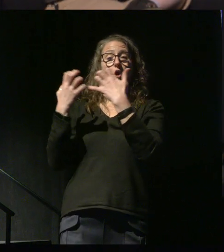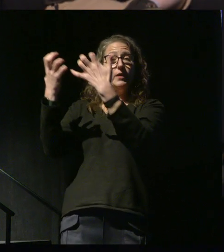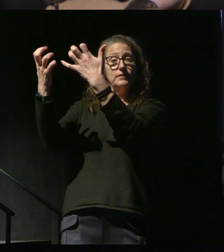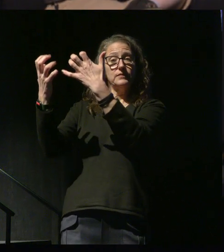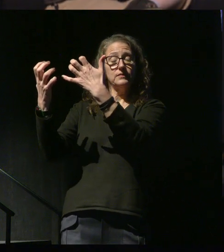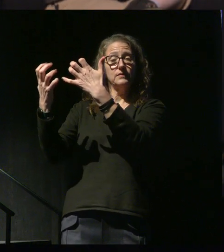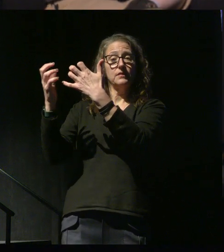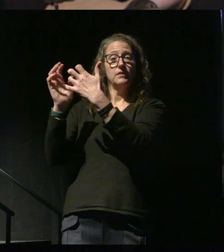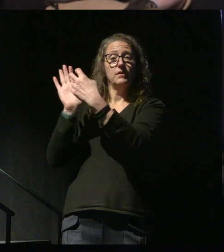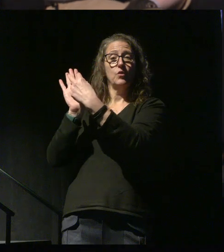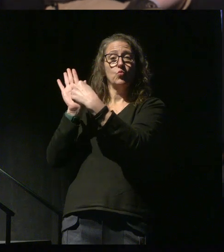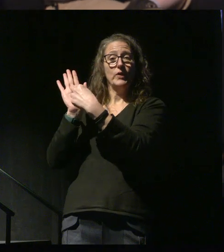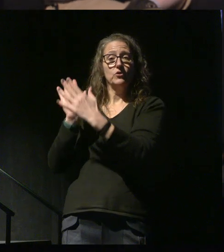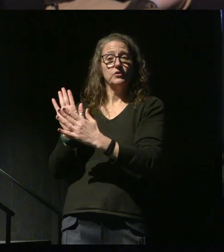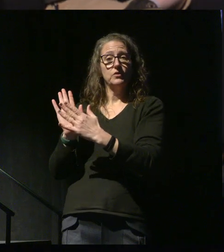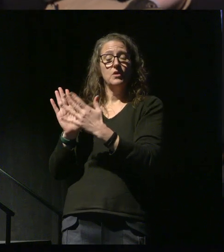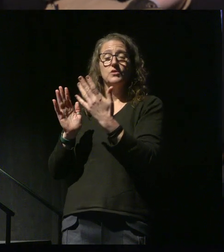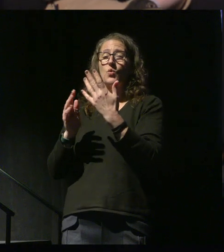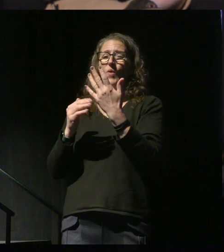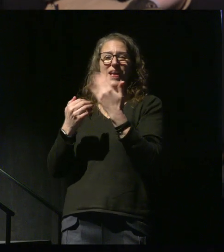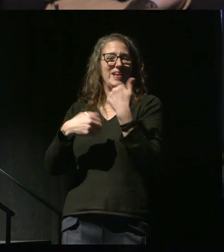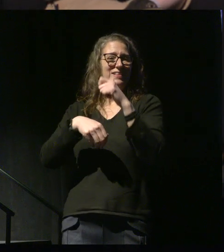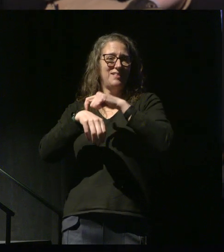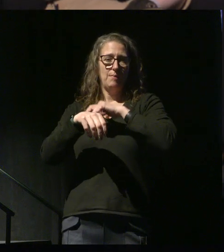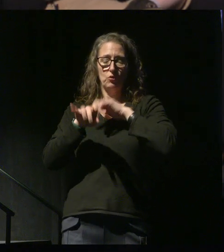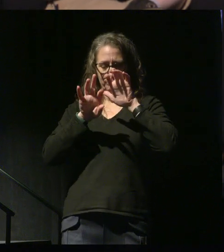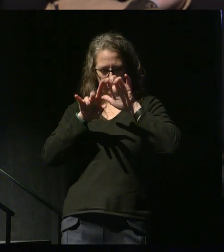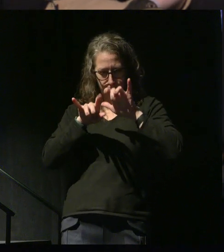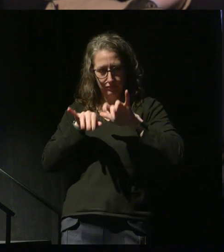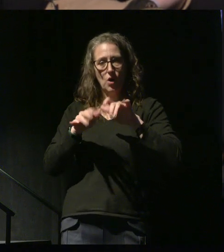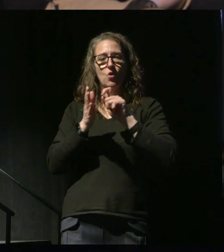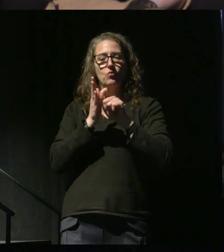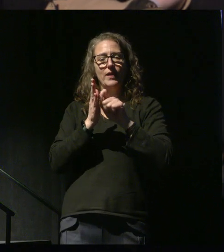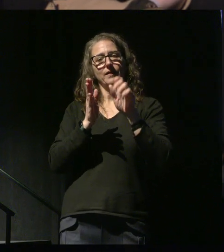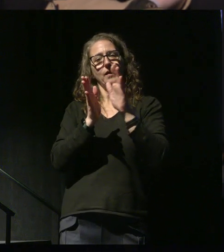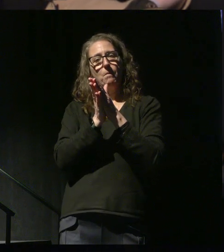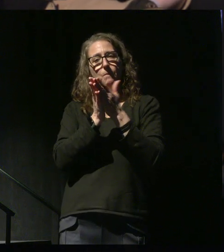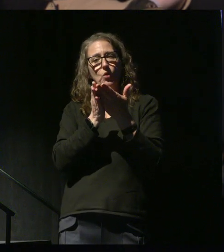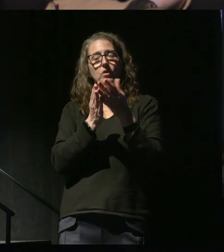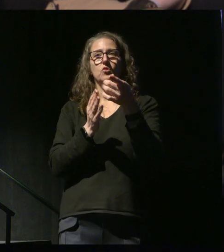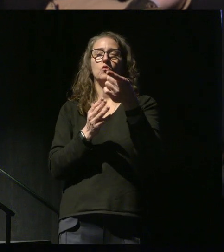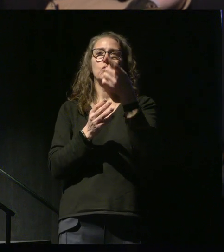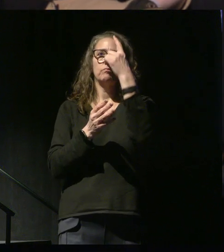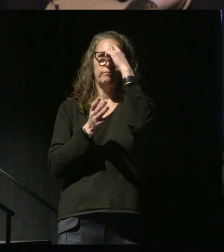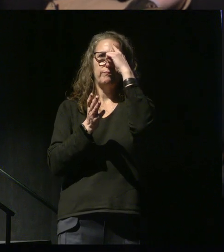whenever you work on a book, right? Like you are in a particular, you know you're in a